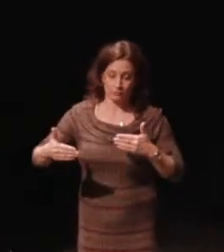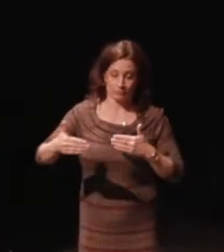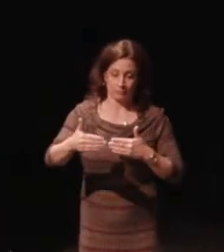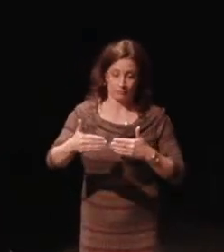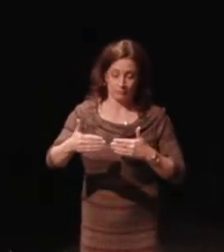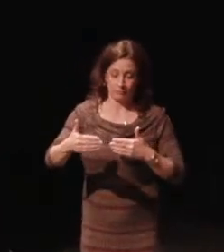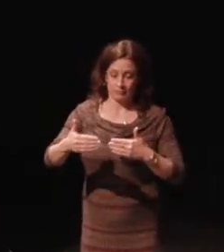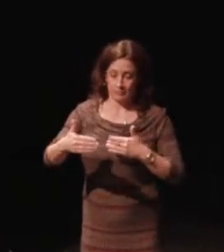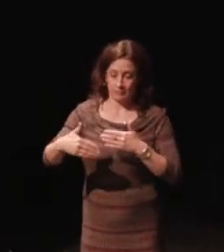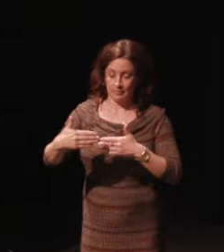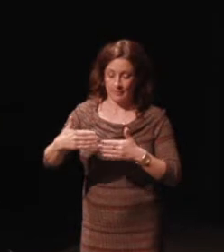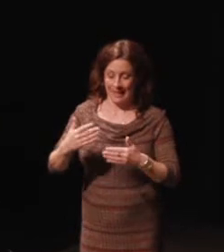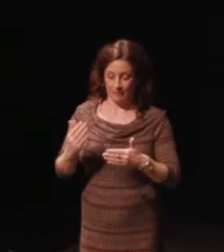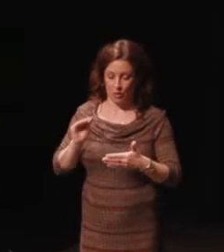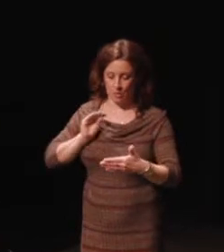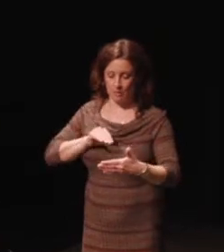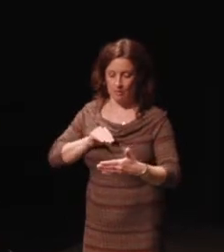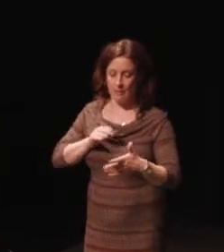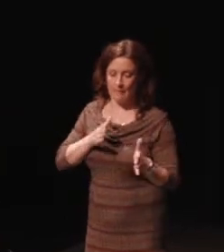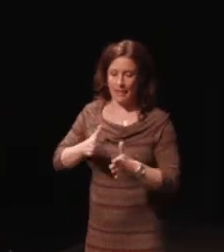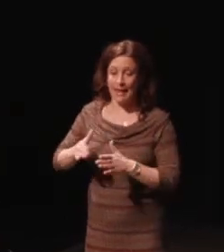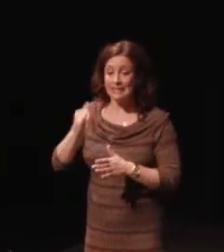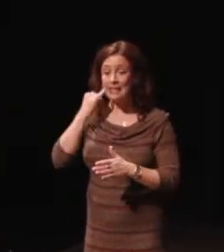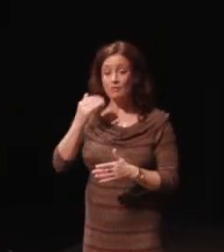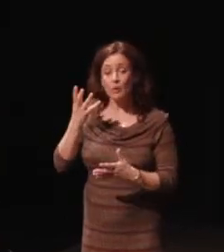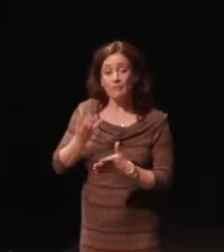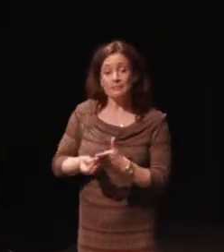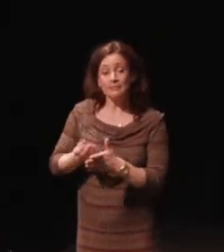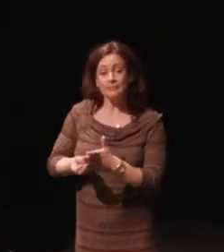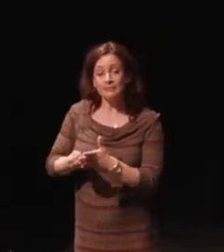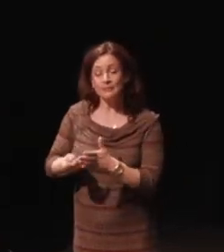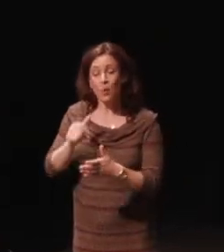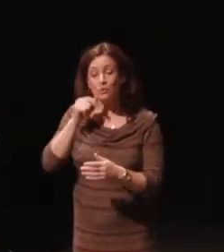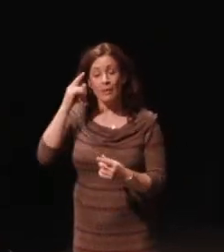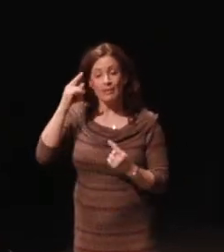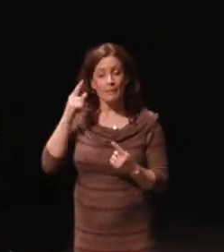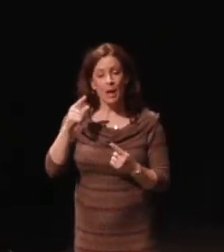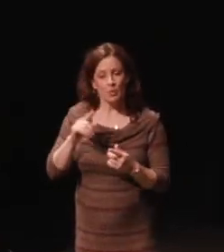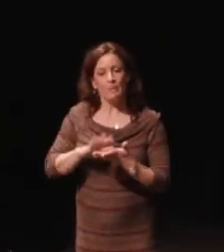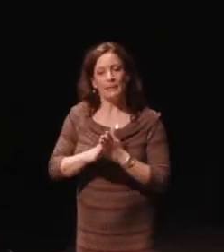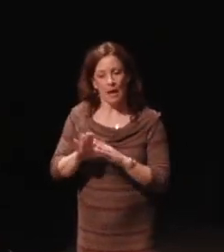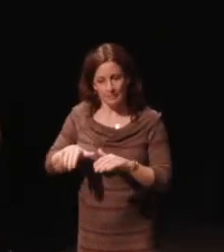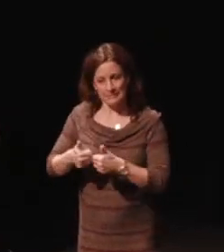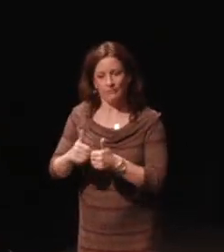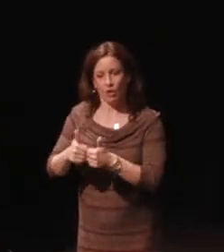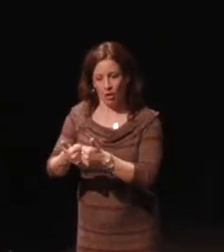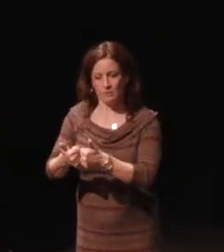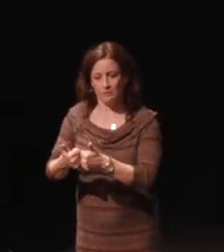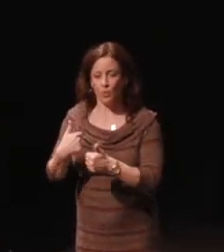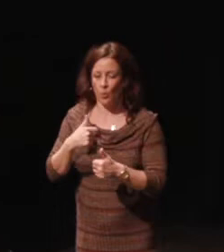don't become exceedingly difficult, and we're having some troubles right now as a matter of fact that we're exploring.